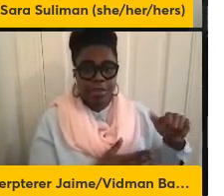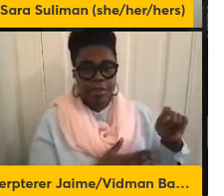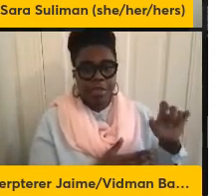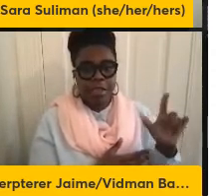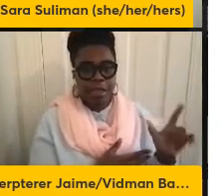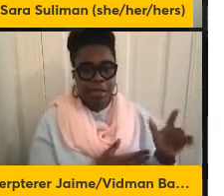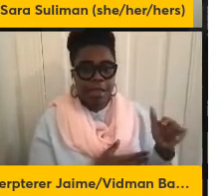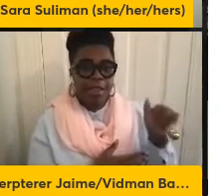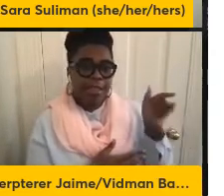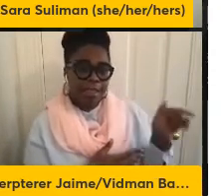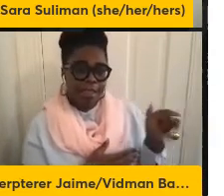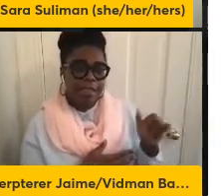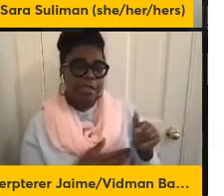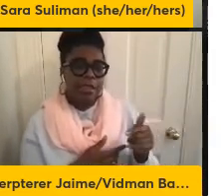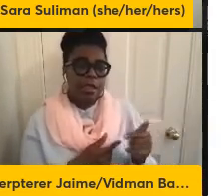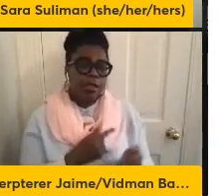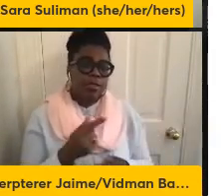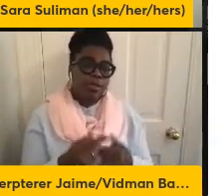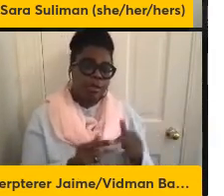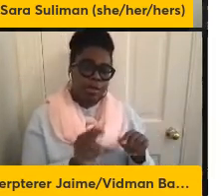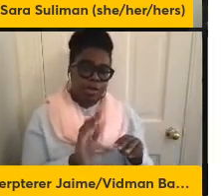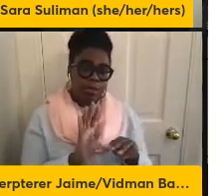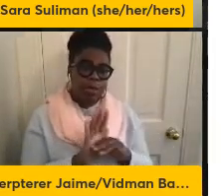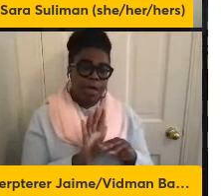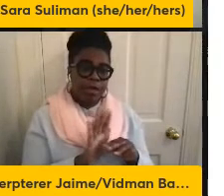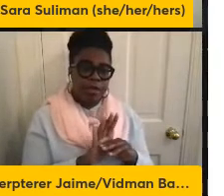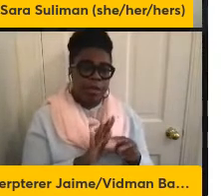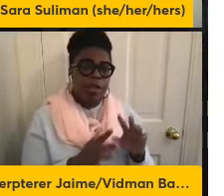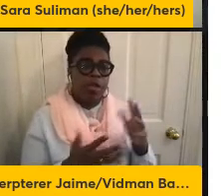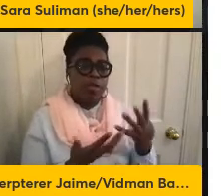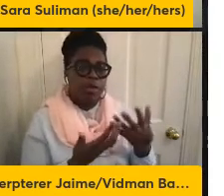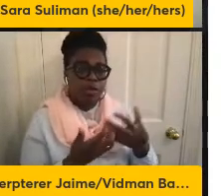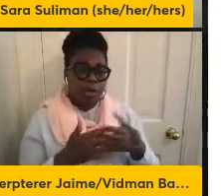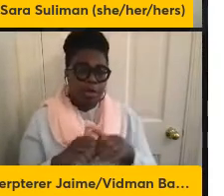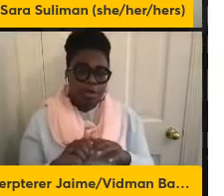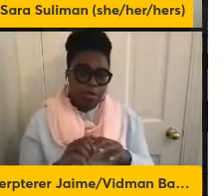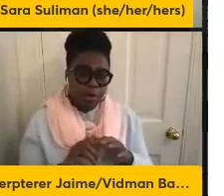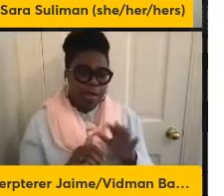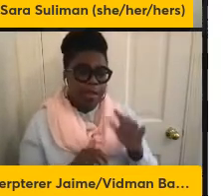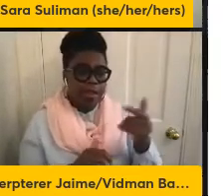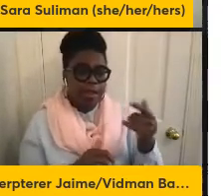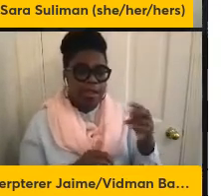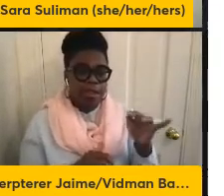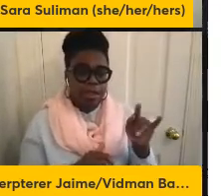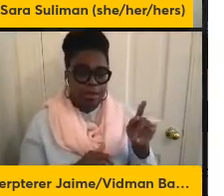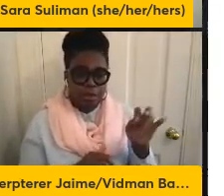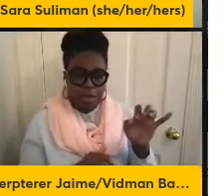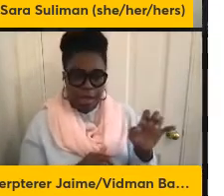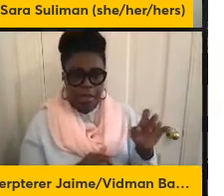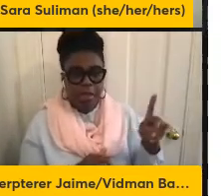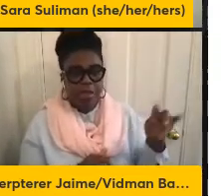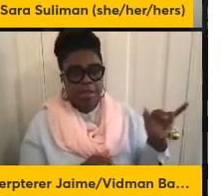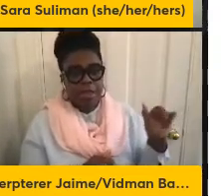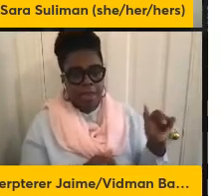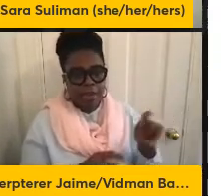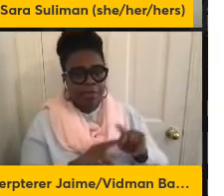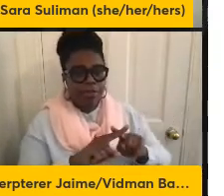regression models where you integrate the genotyping data with the expression expression of different genes. So you can see an